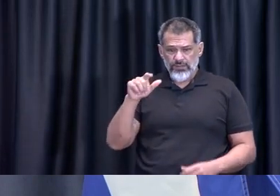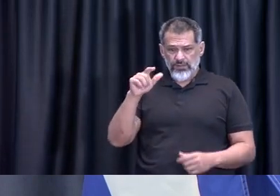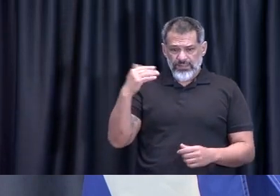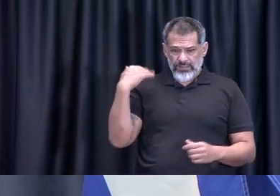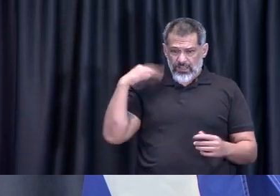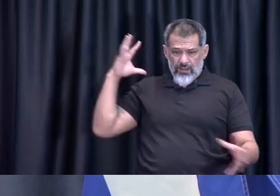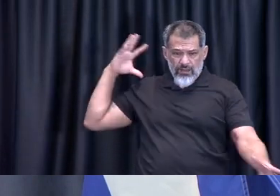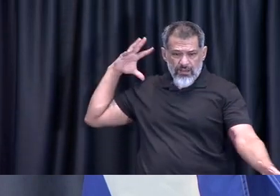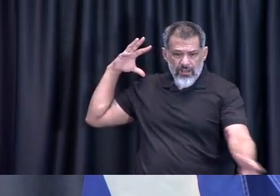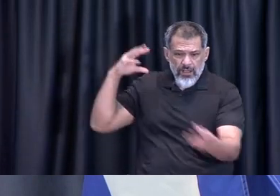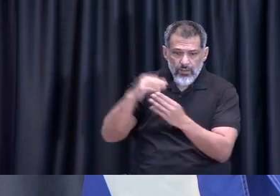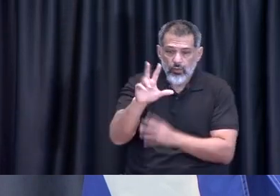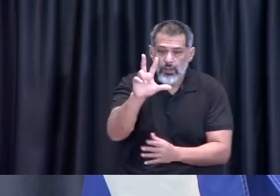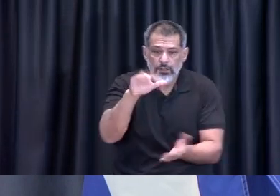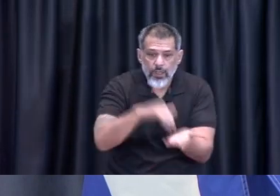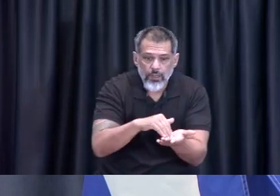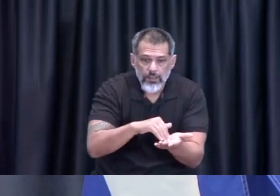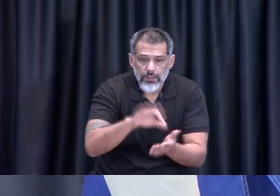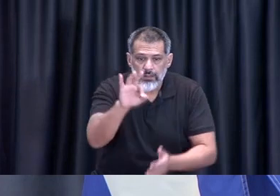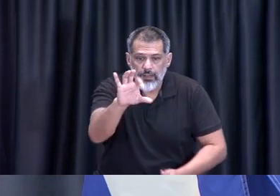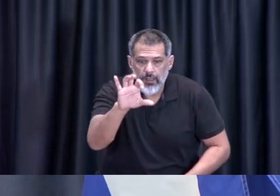3,943